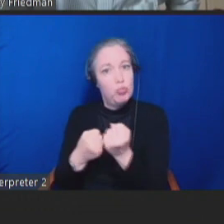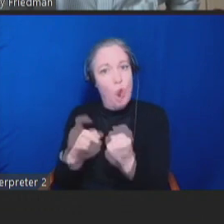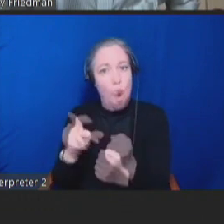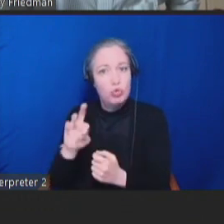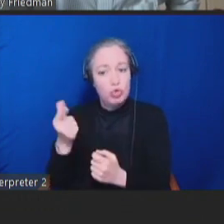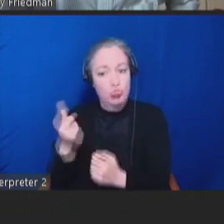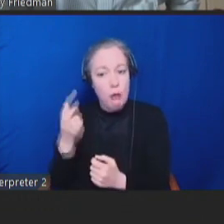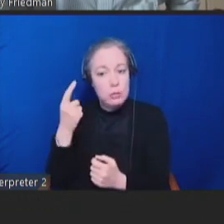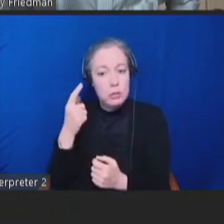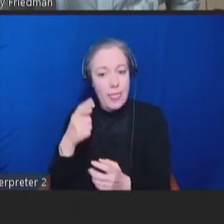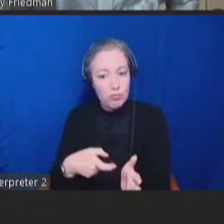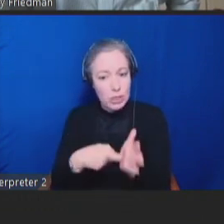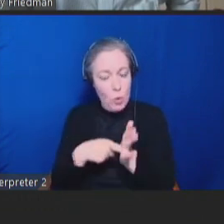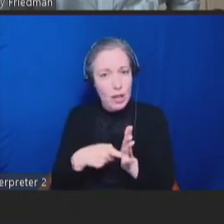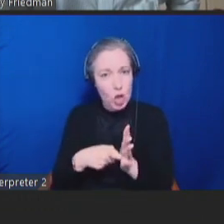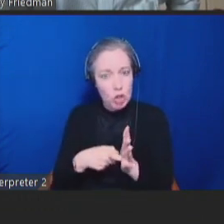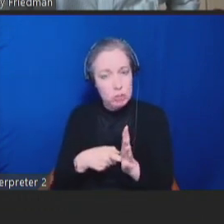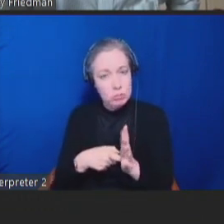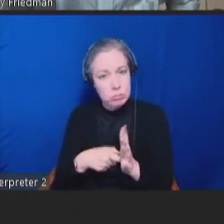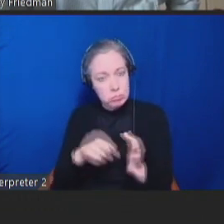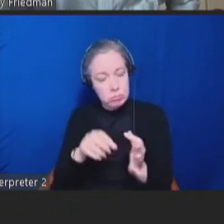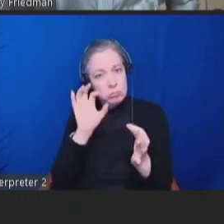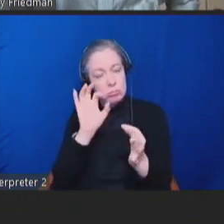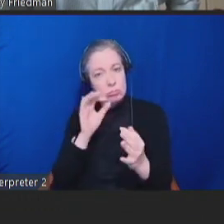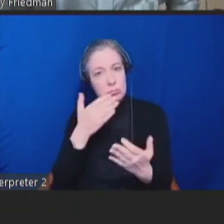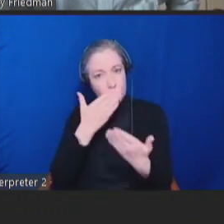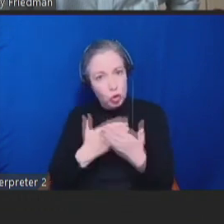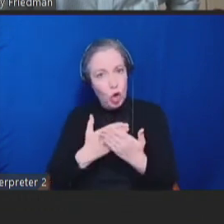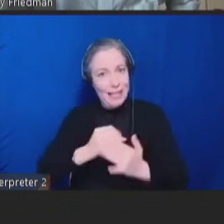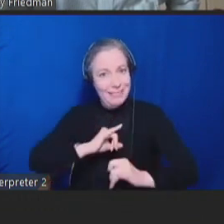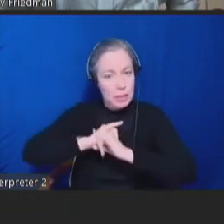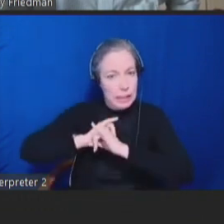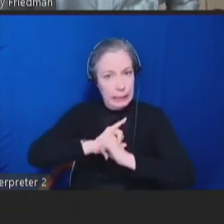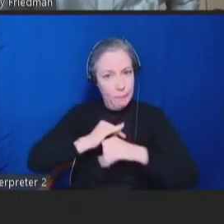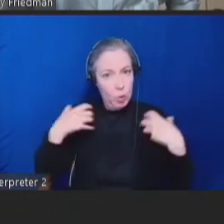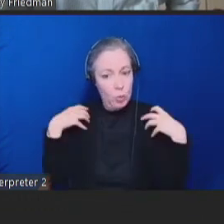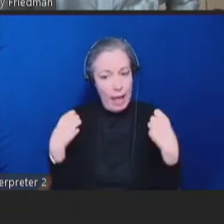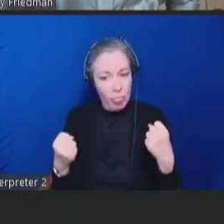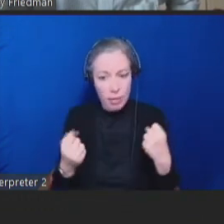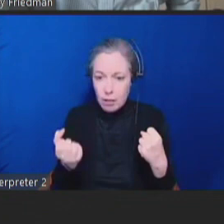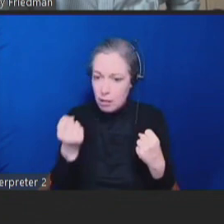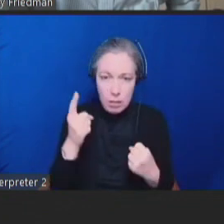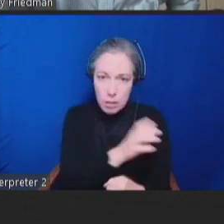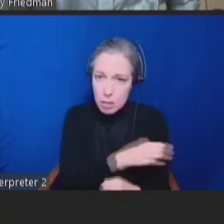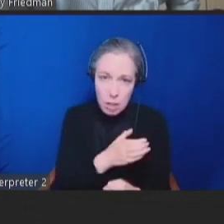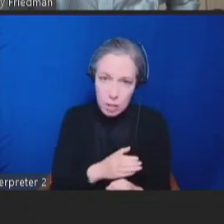functioning. The clinical application of such vaccines cannot mirror the history of clinical